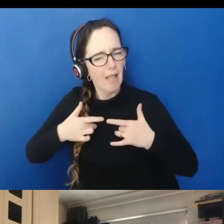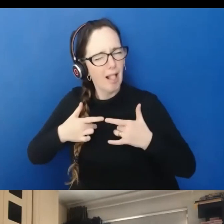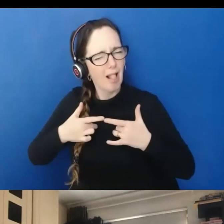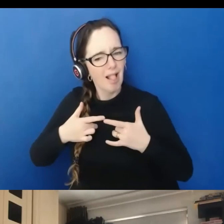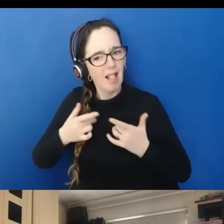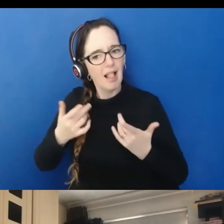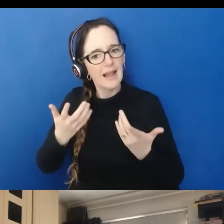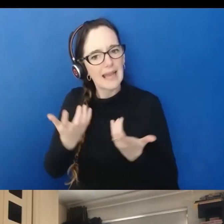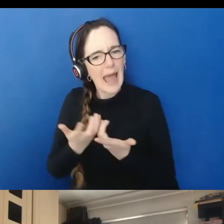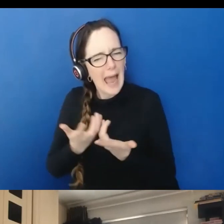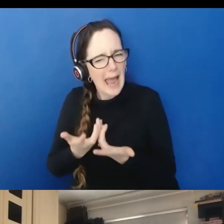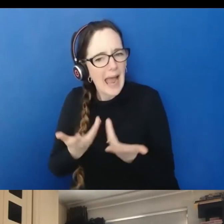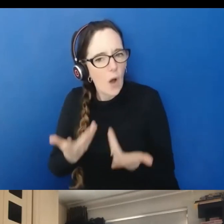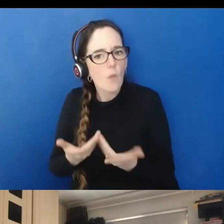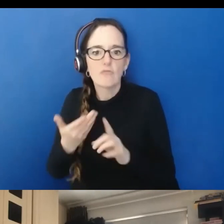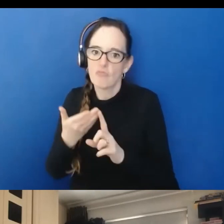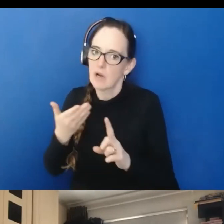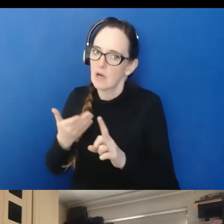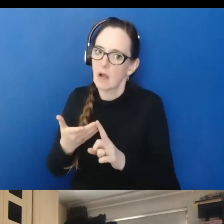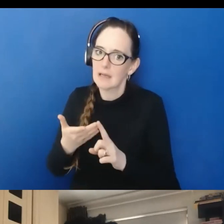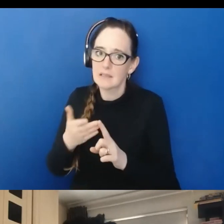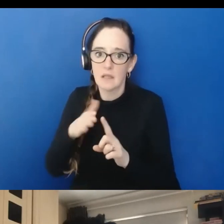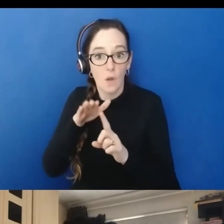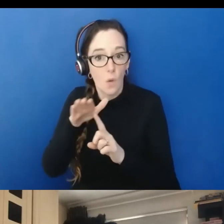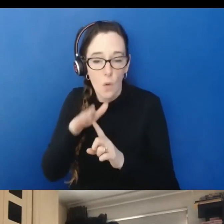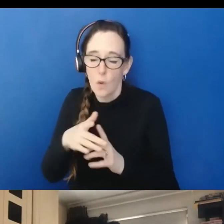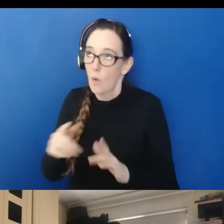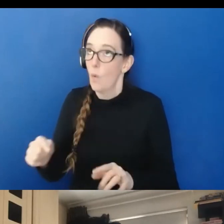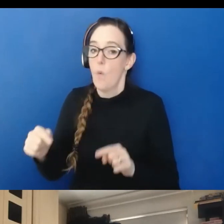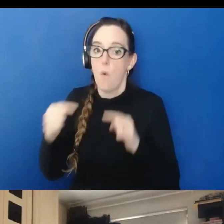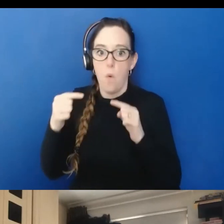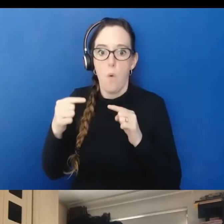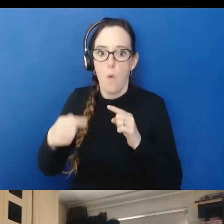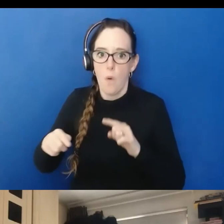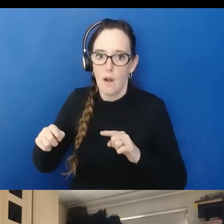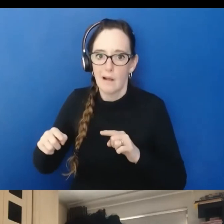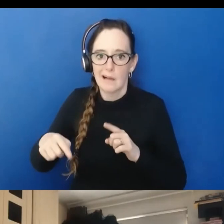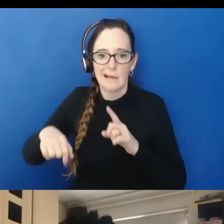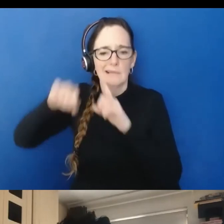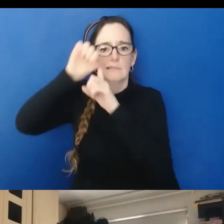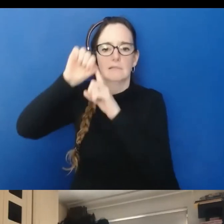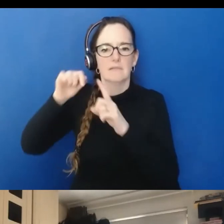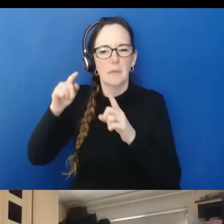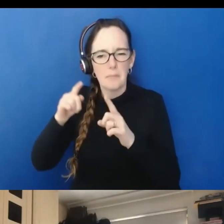Whilst also acknowledging that it's a provocation as much as it is a question that can ever be answered with a yes or a no.